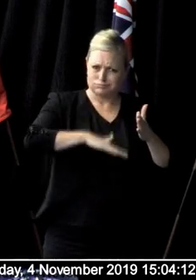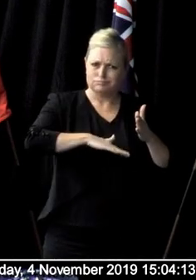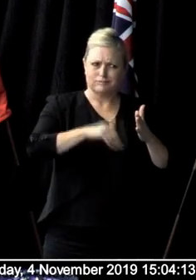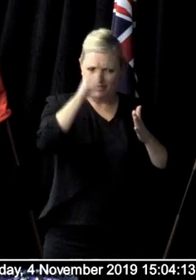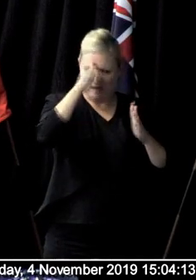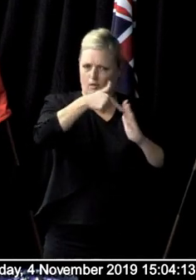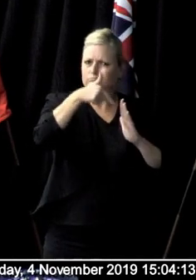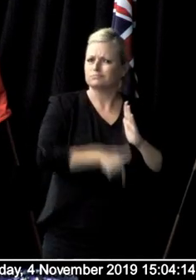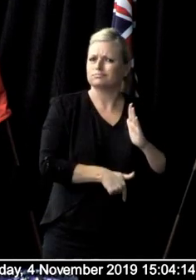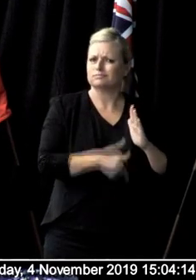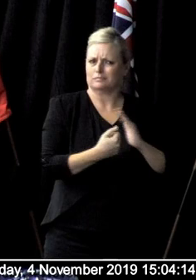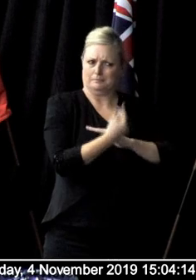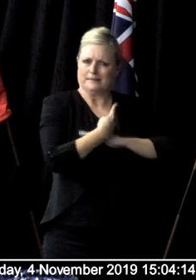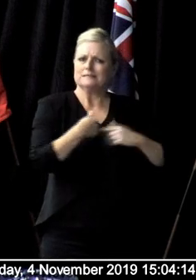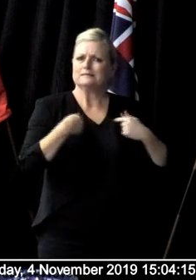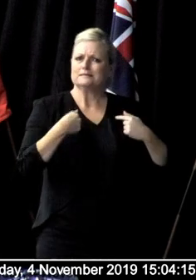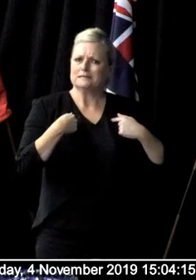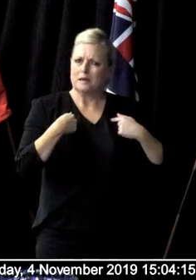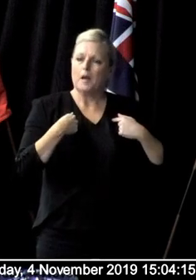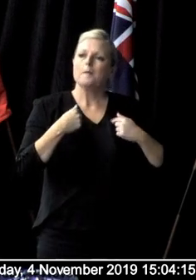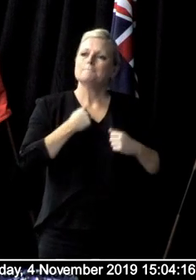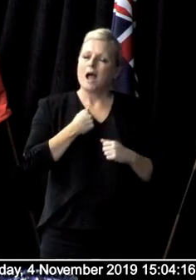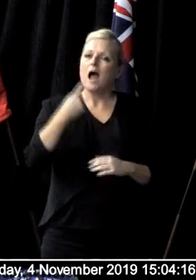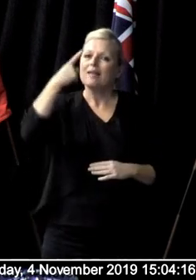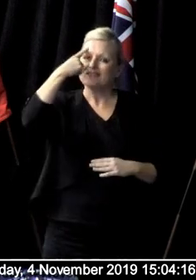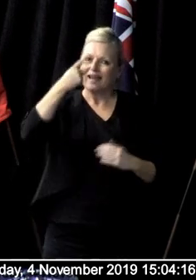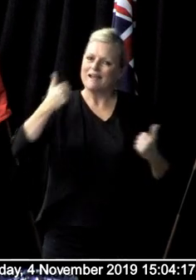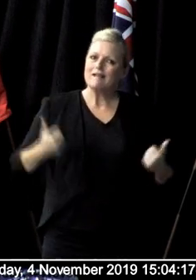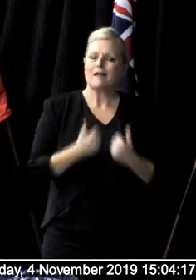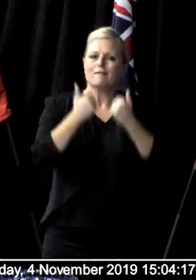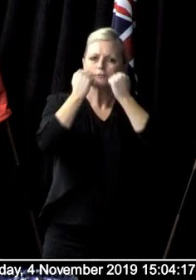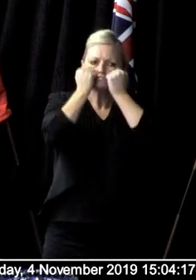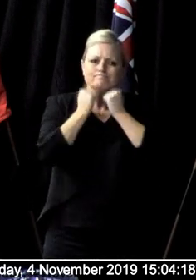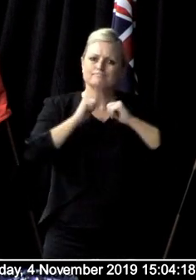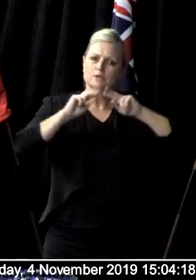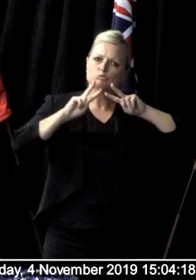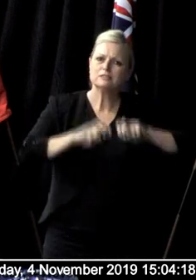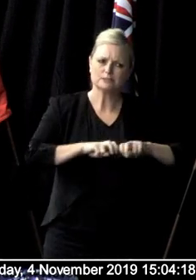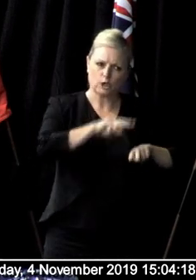there is a lot of evidence that over-use of an educational assistant is actually a